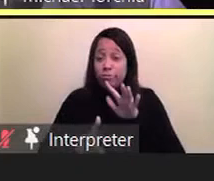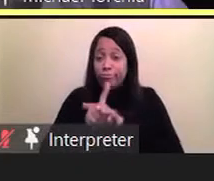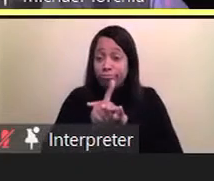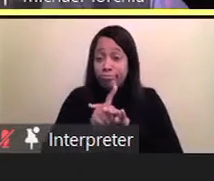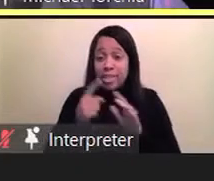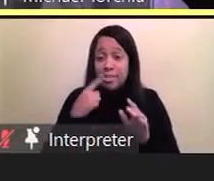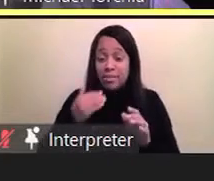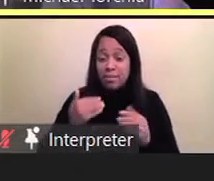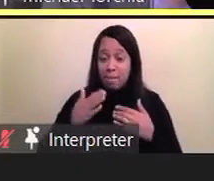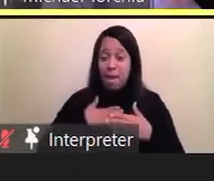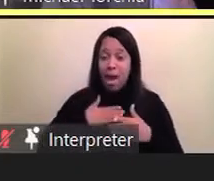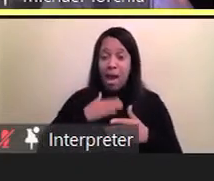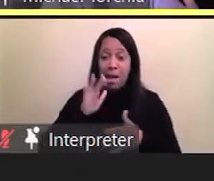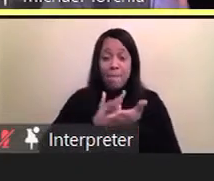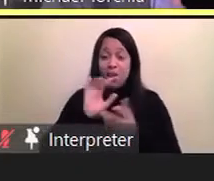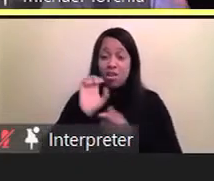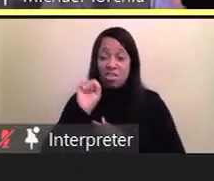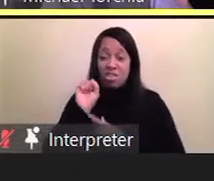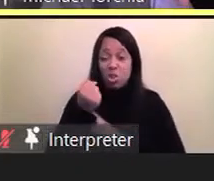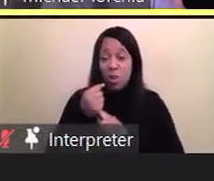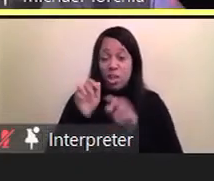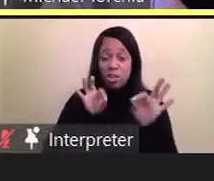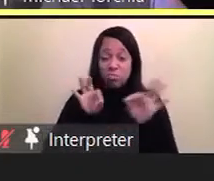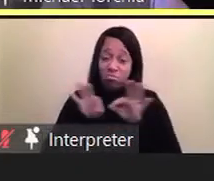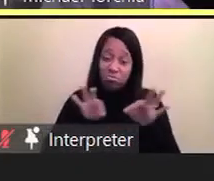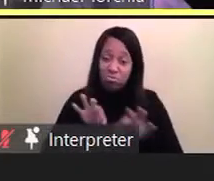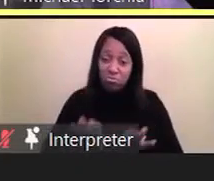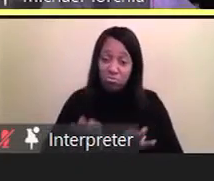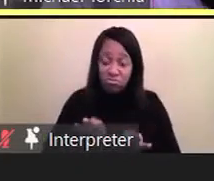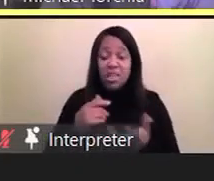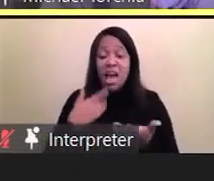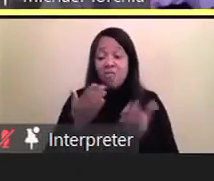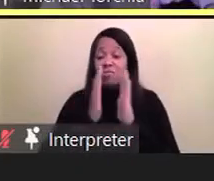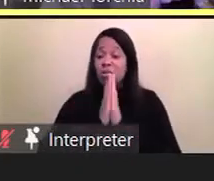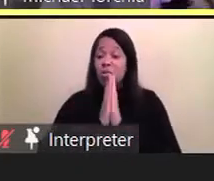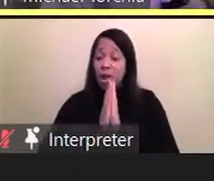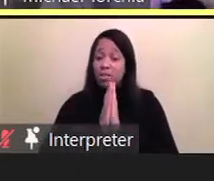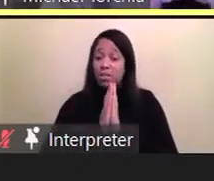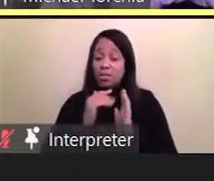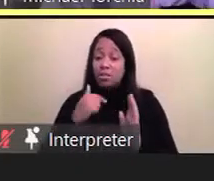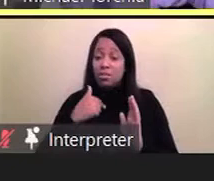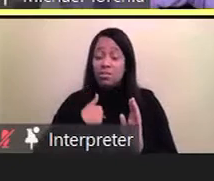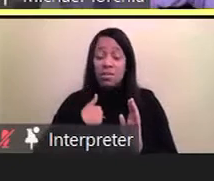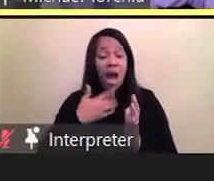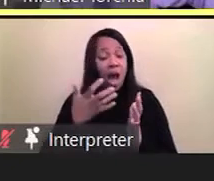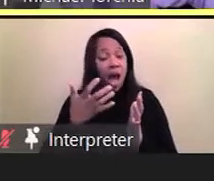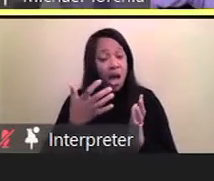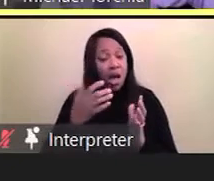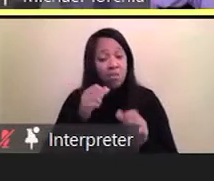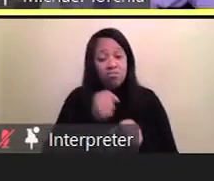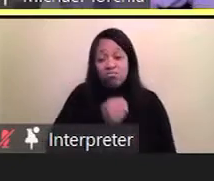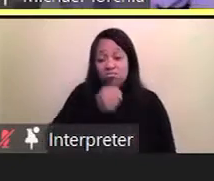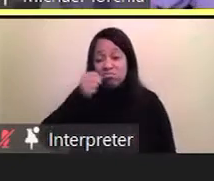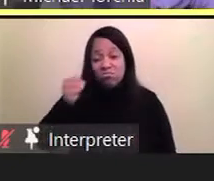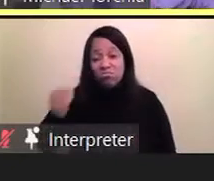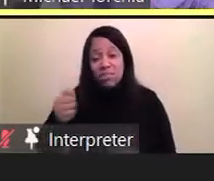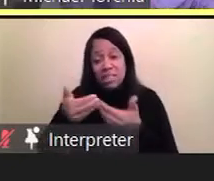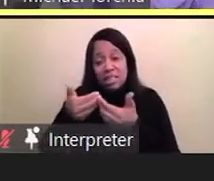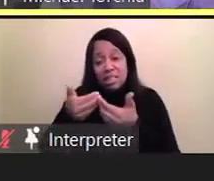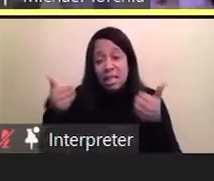And I really would like you to put me in a totally different workspace so I'm away from everyone else.